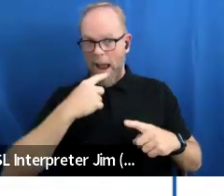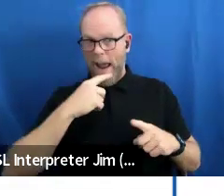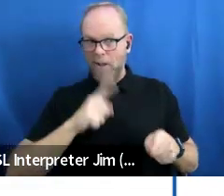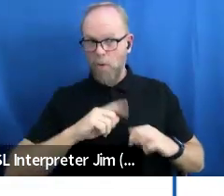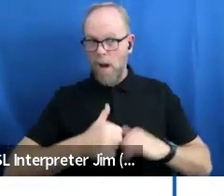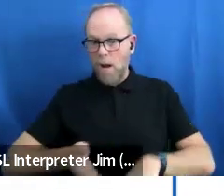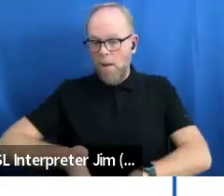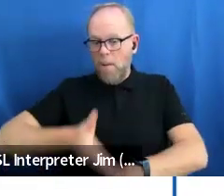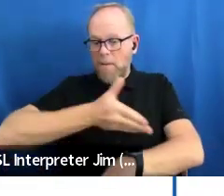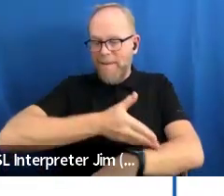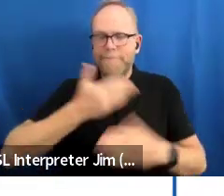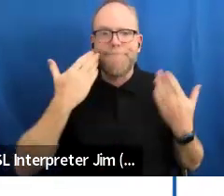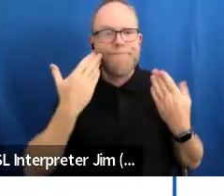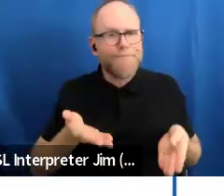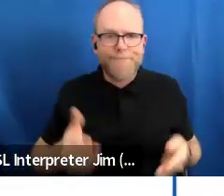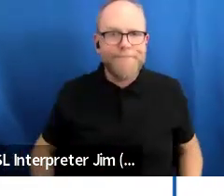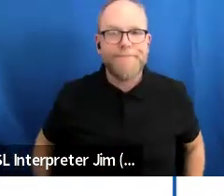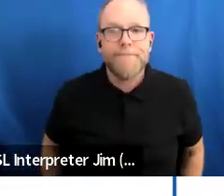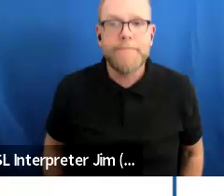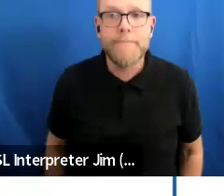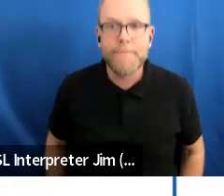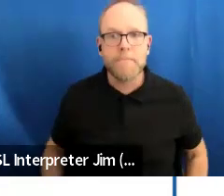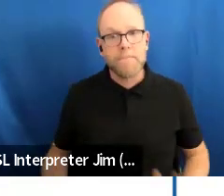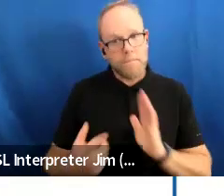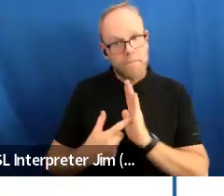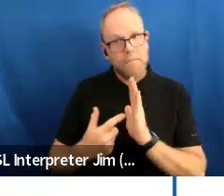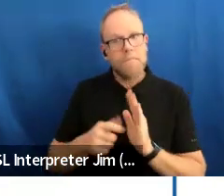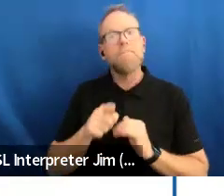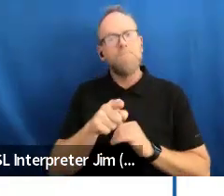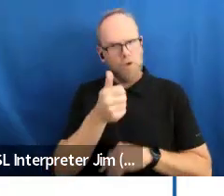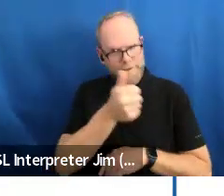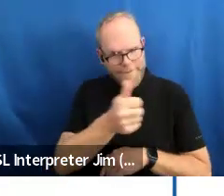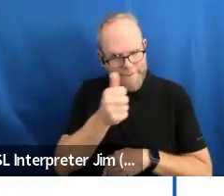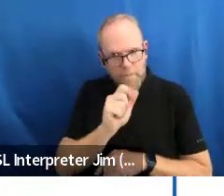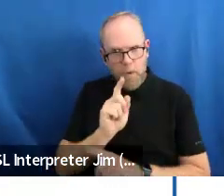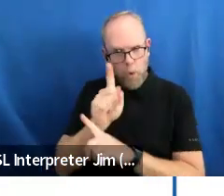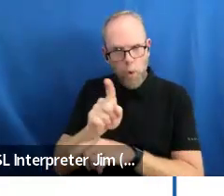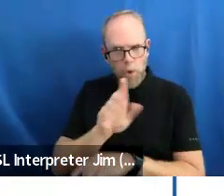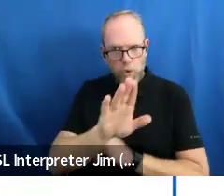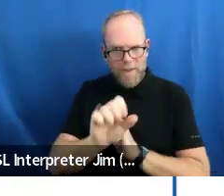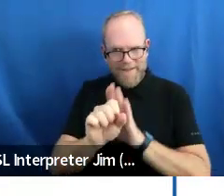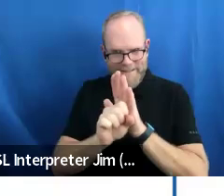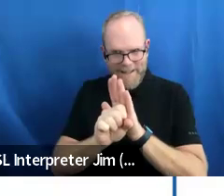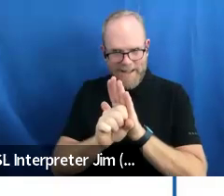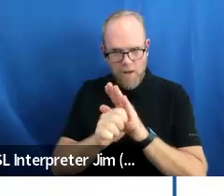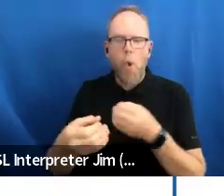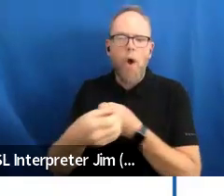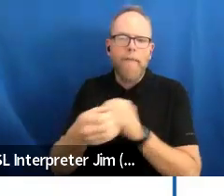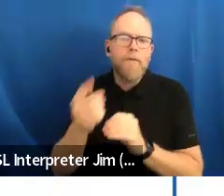Sometimes you can go to your state Office for Civil Rights. Your State Attorney General. I know in California there's